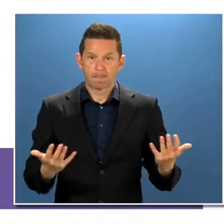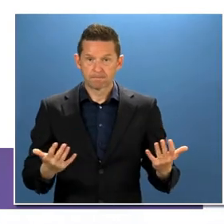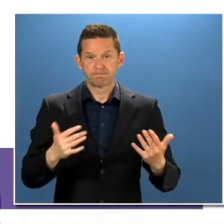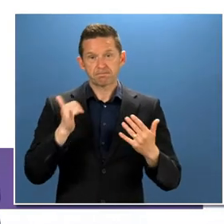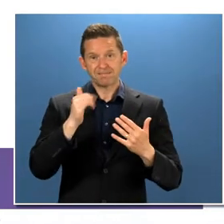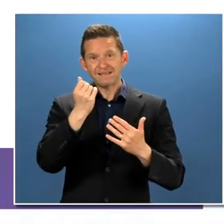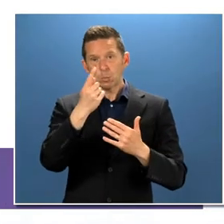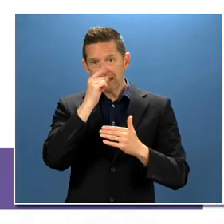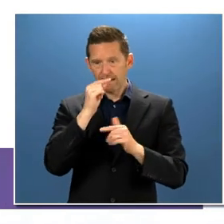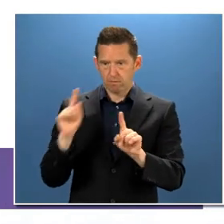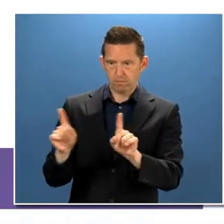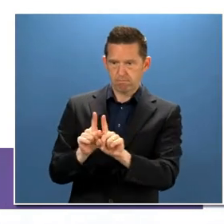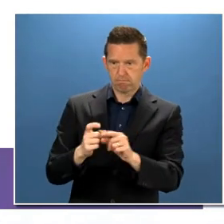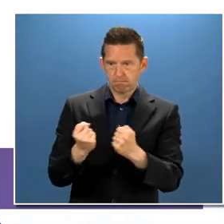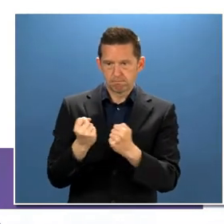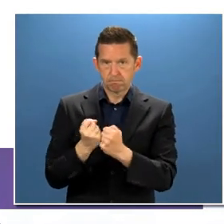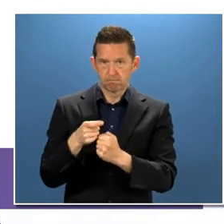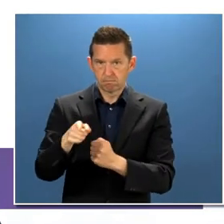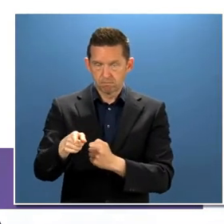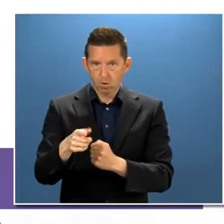disability or the Australian Human Rights Commission